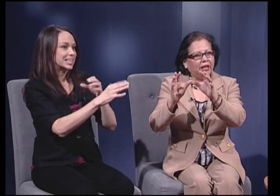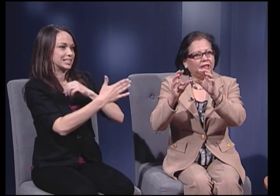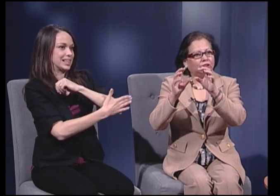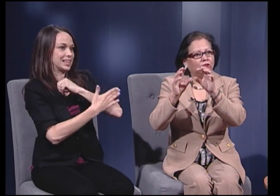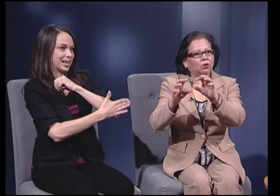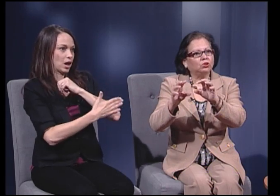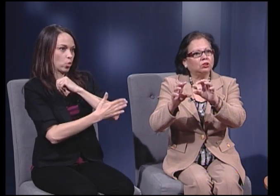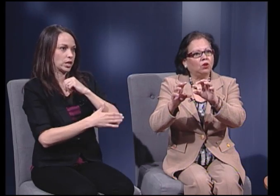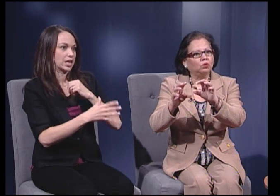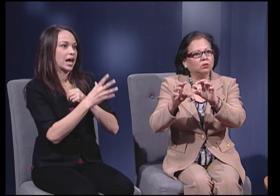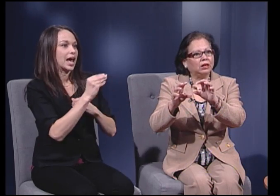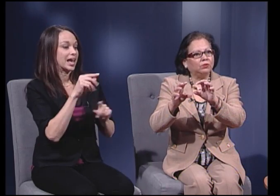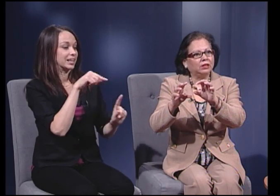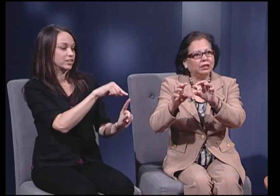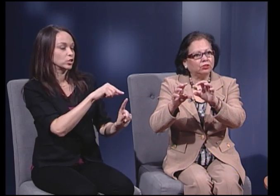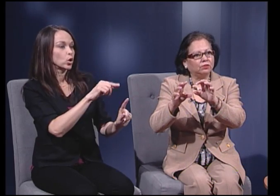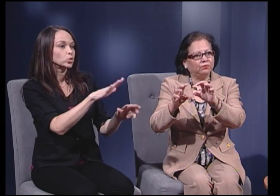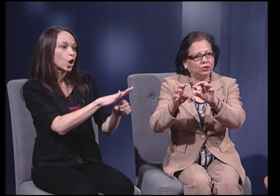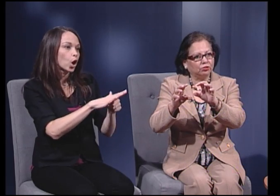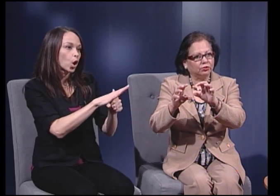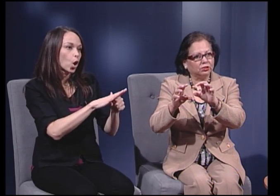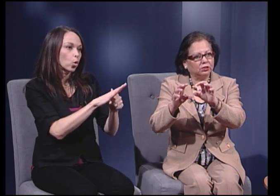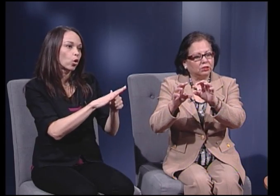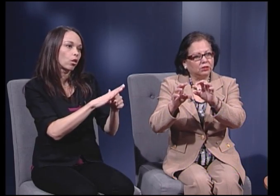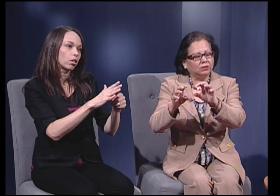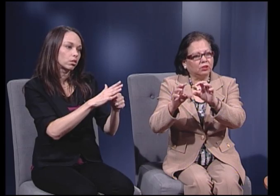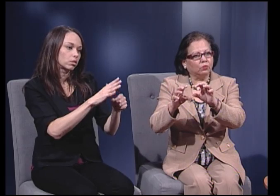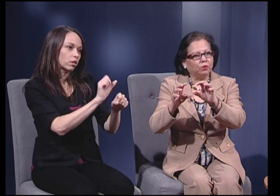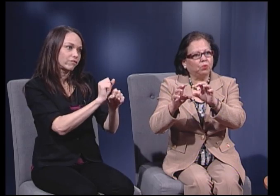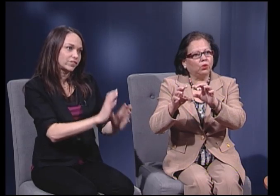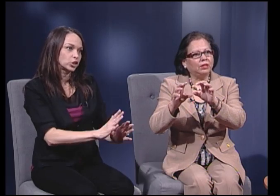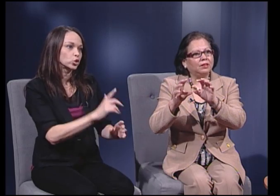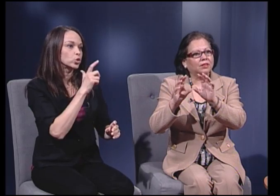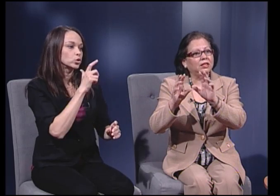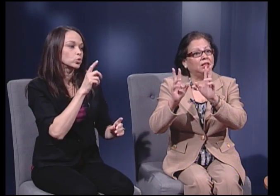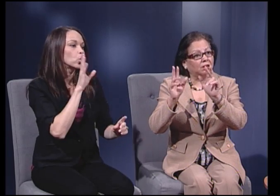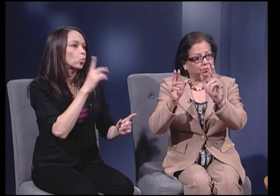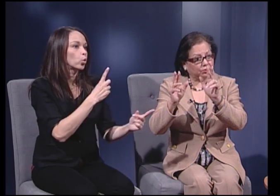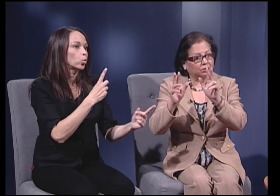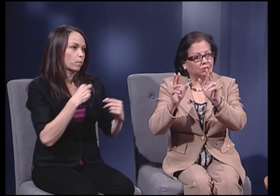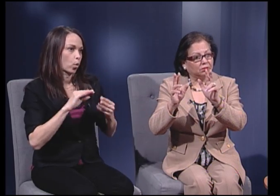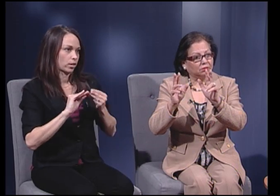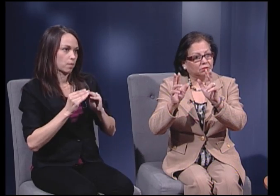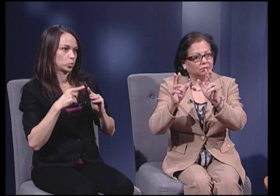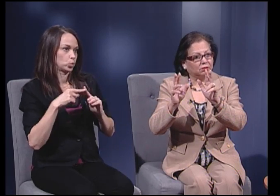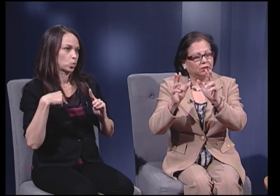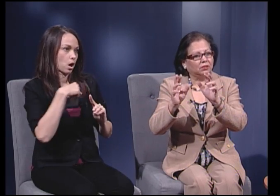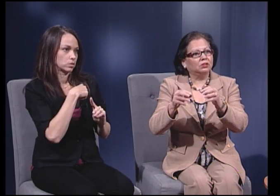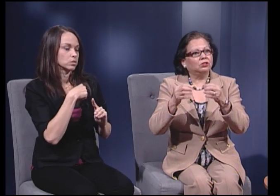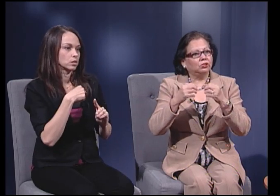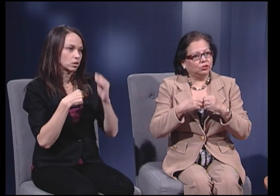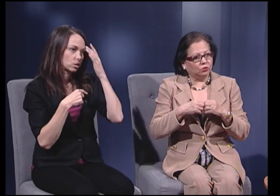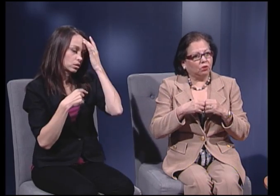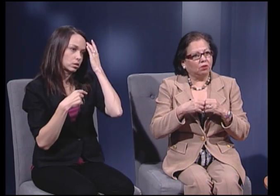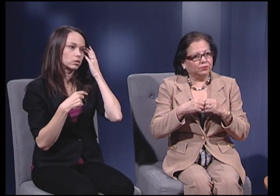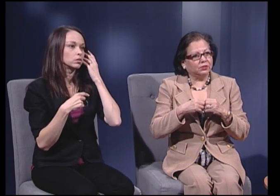and it's those local county election officials that are reporting the numbers, okay, to our office.